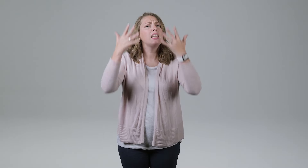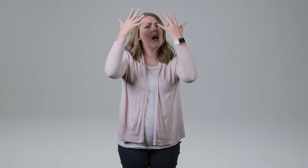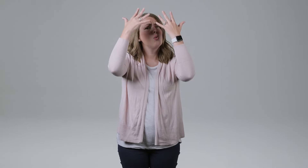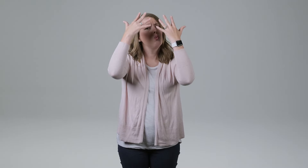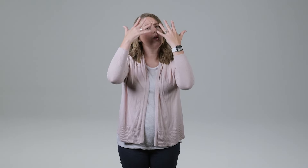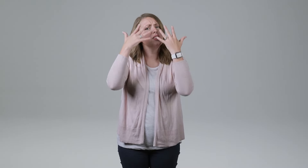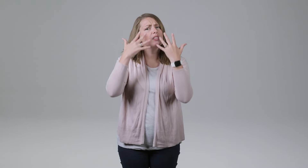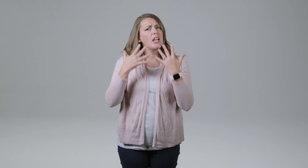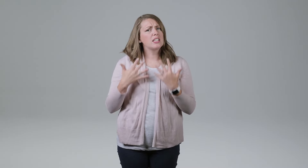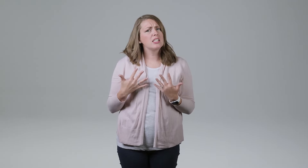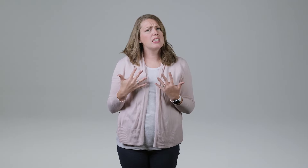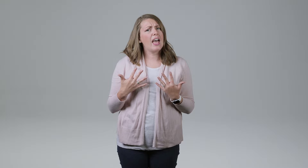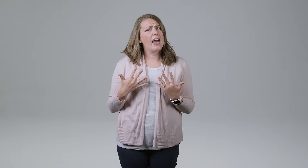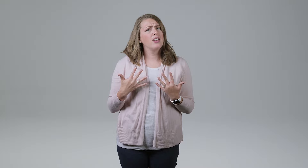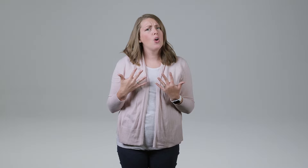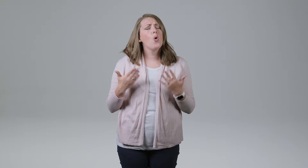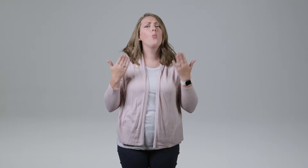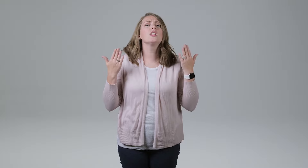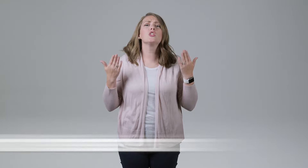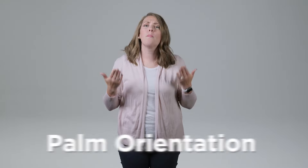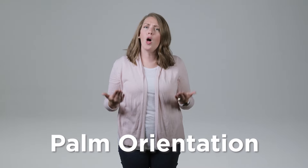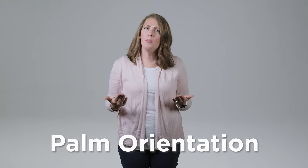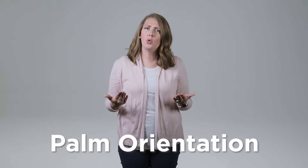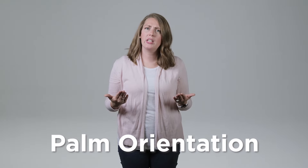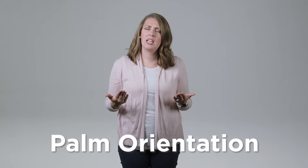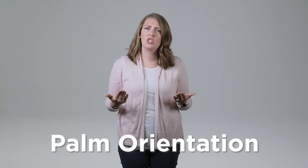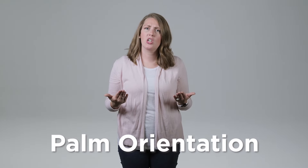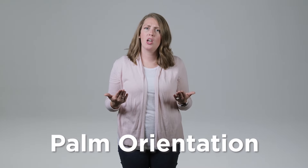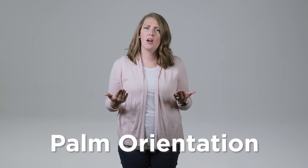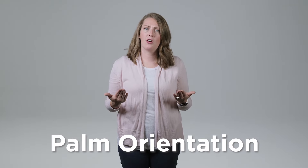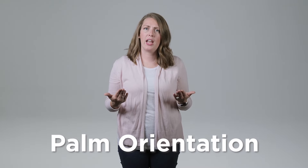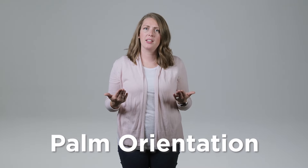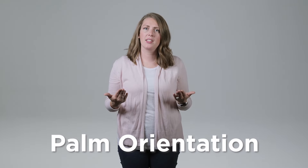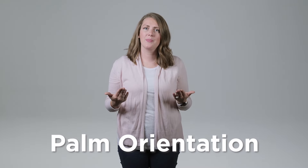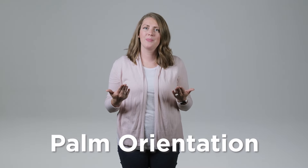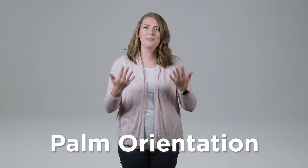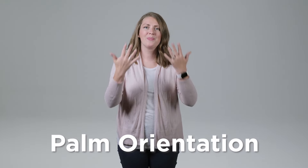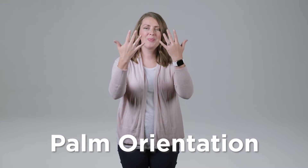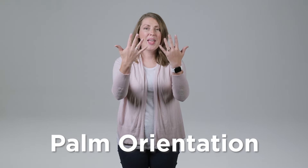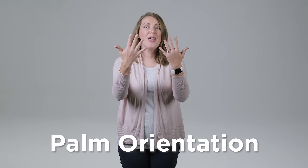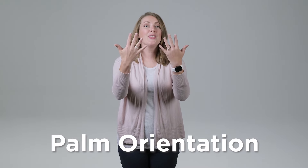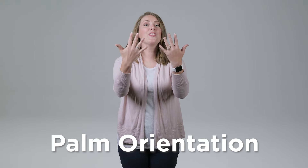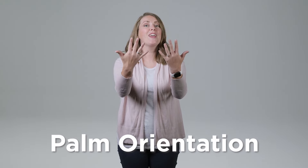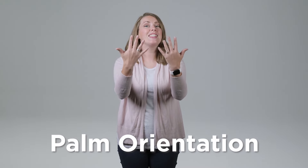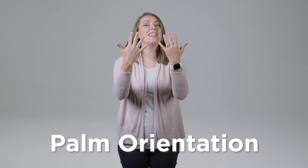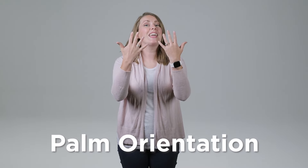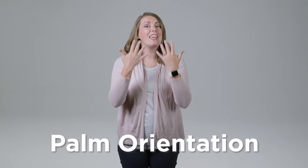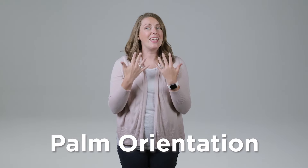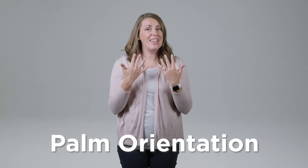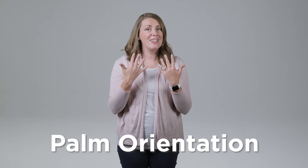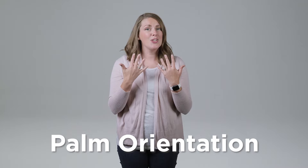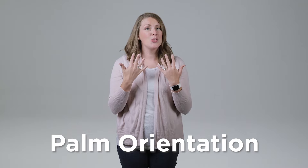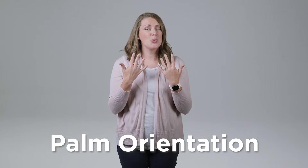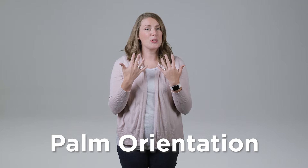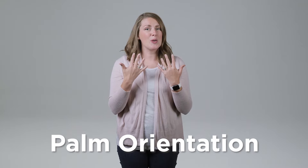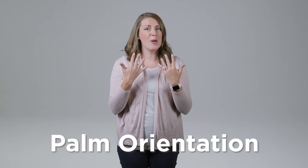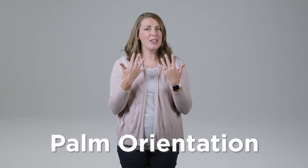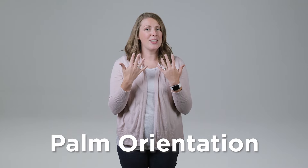Now with the sign sad, what is the palm orientation of our hands? They're facing in towards our body.